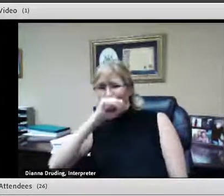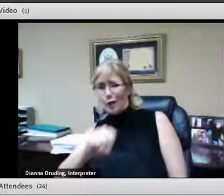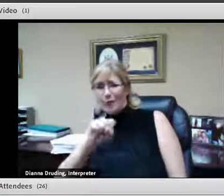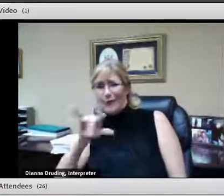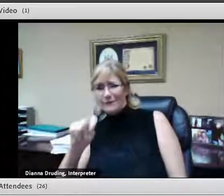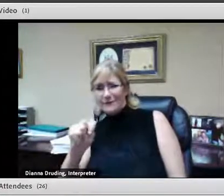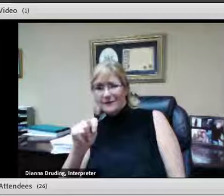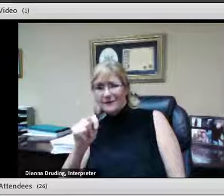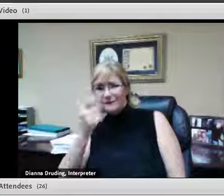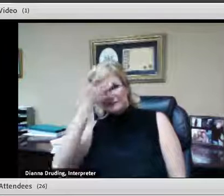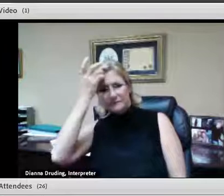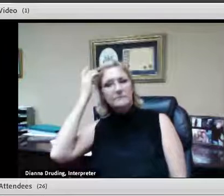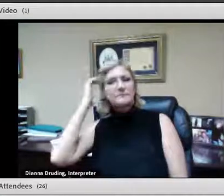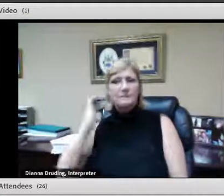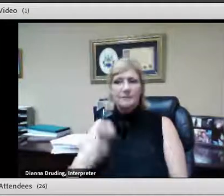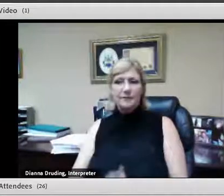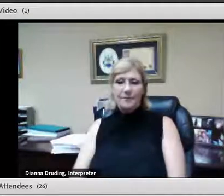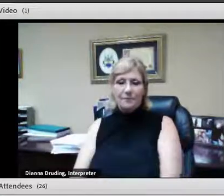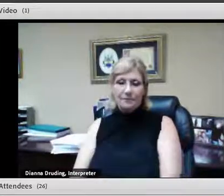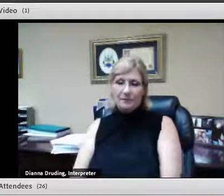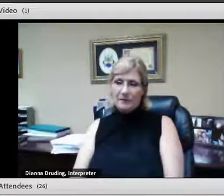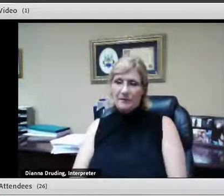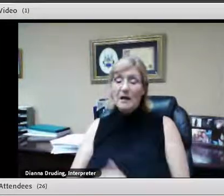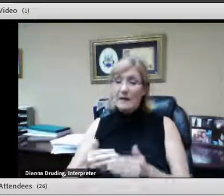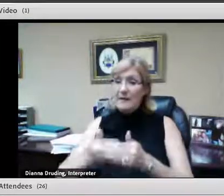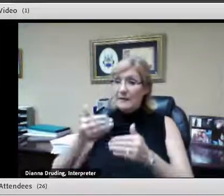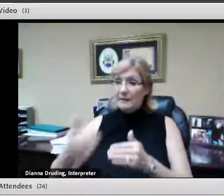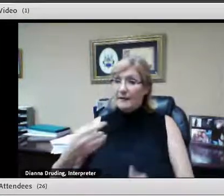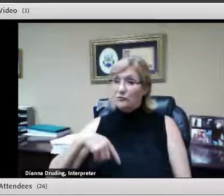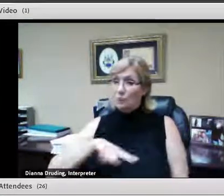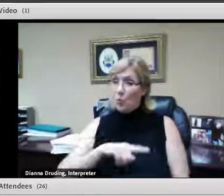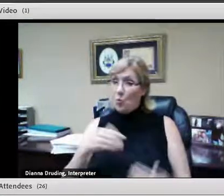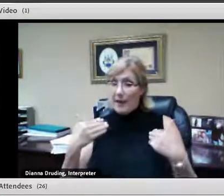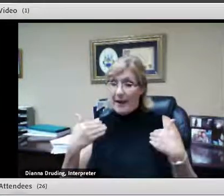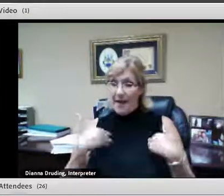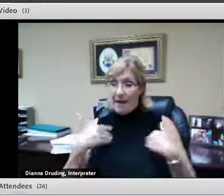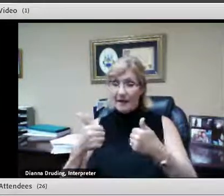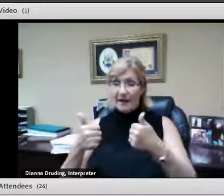So, next, we have a game called Poison.